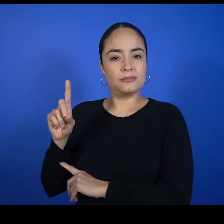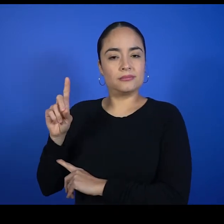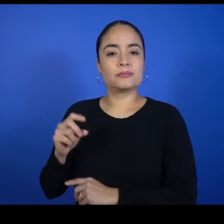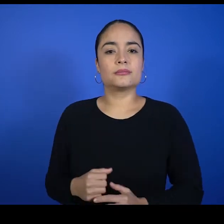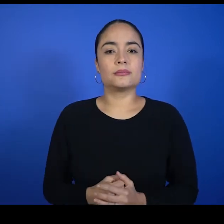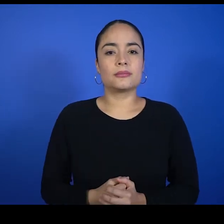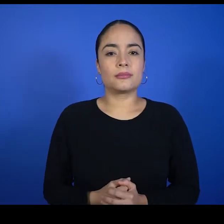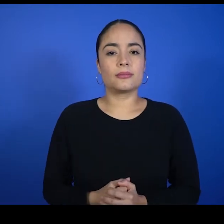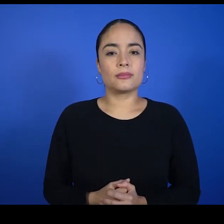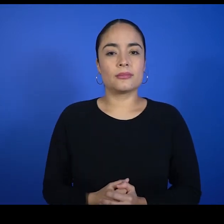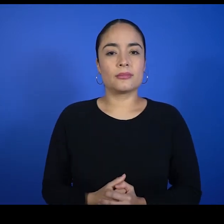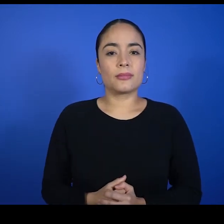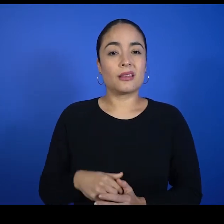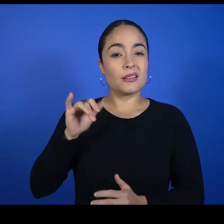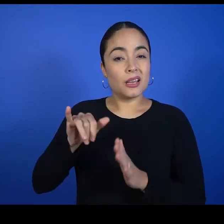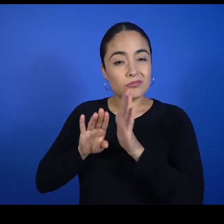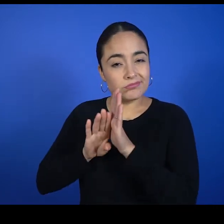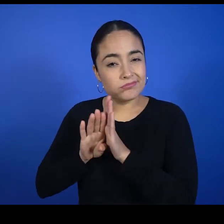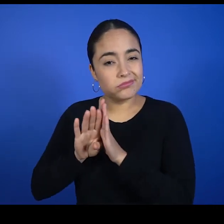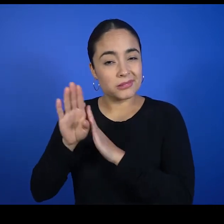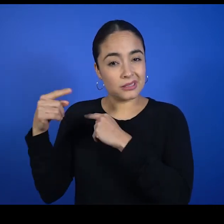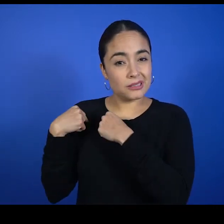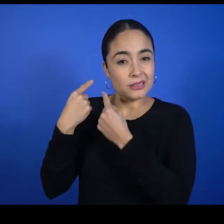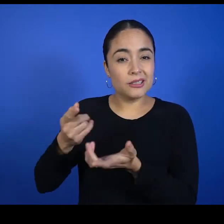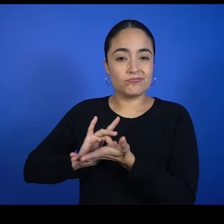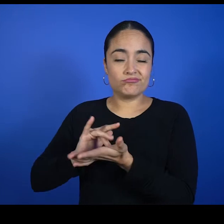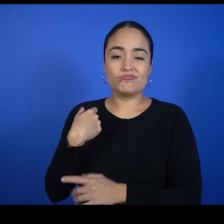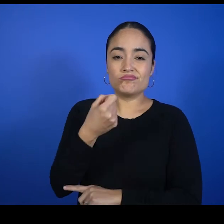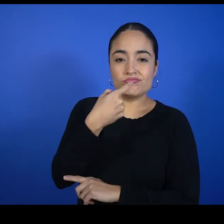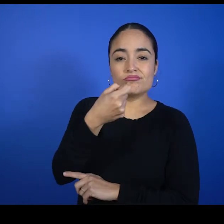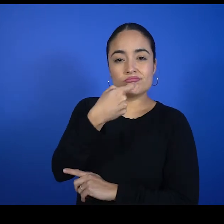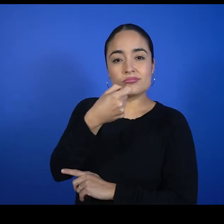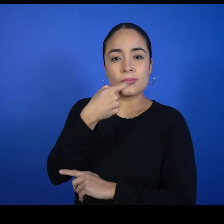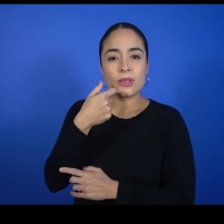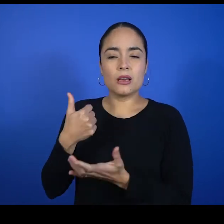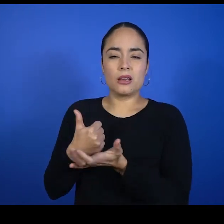and that--you know, it had developed, and I'd been taking medication, other things, to help with that.